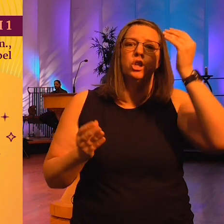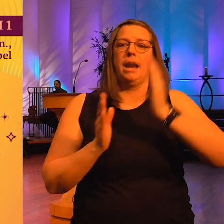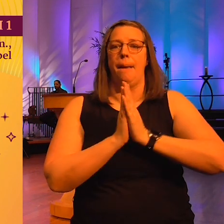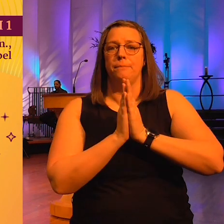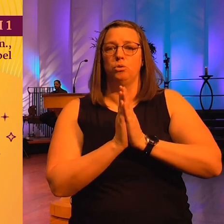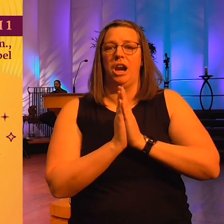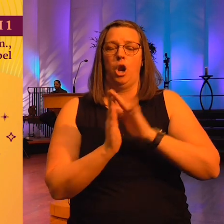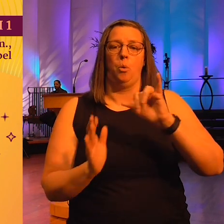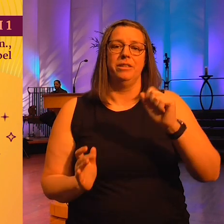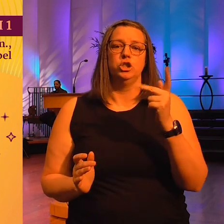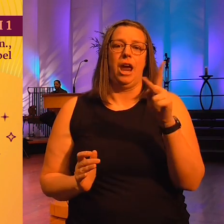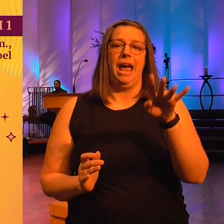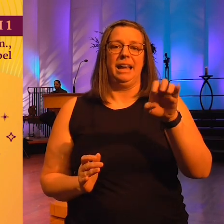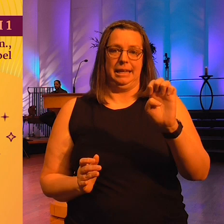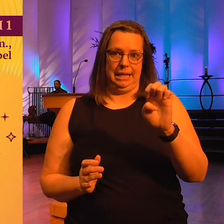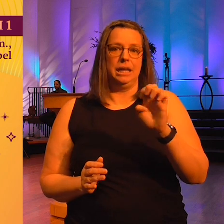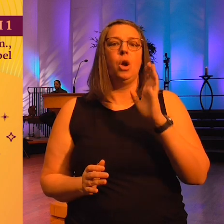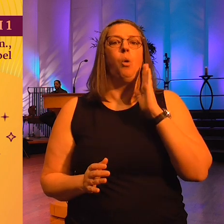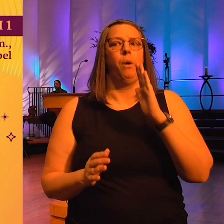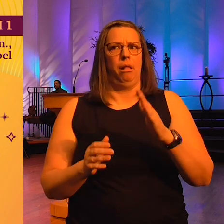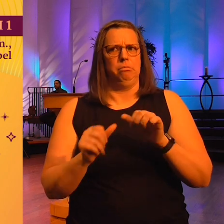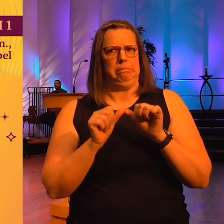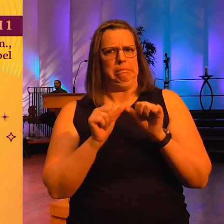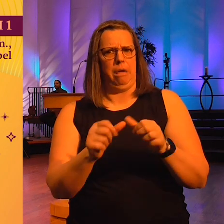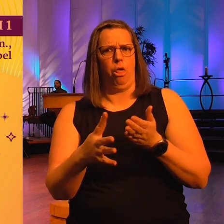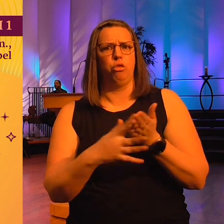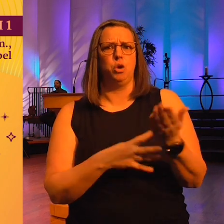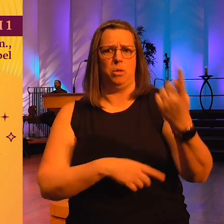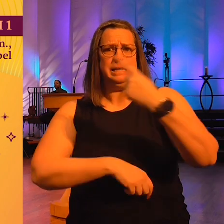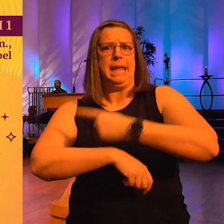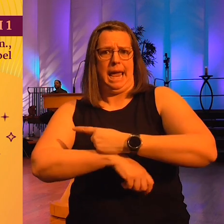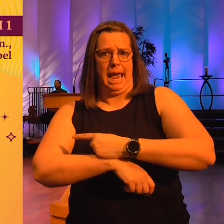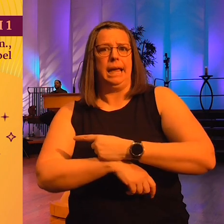lasts much of the day and it's awesome so we invite you to that as well uh with that if